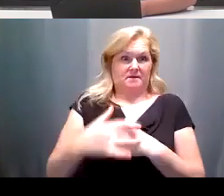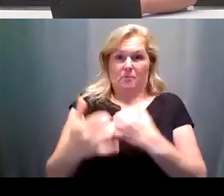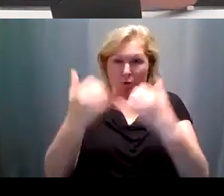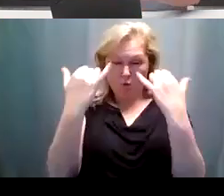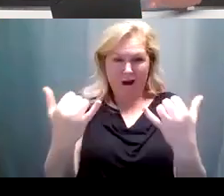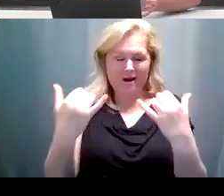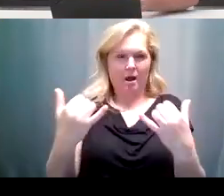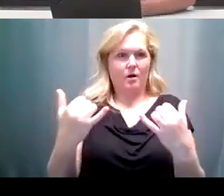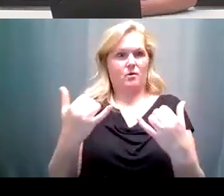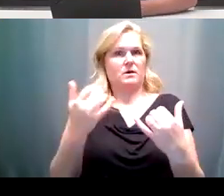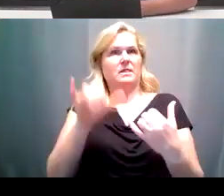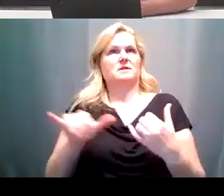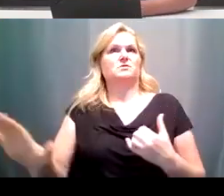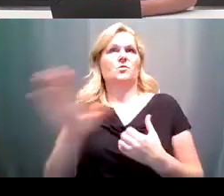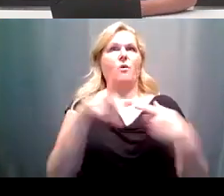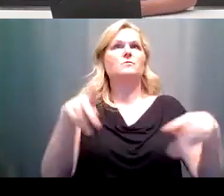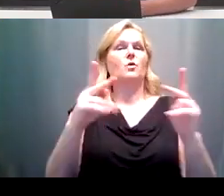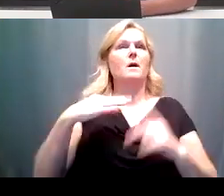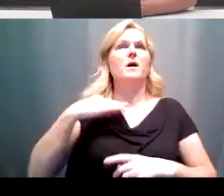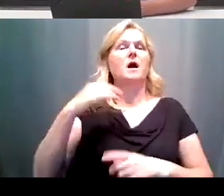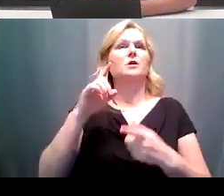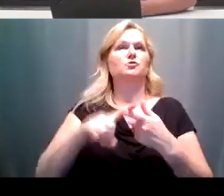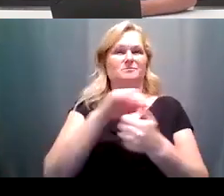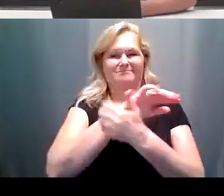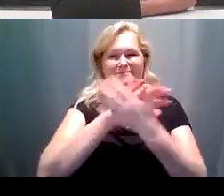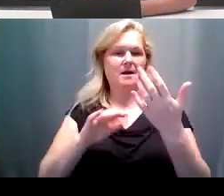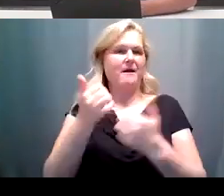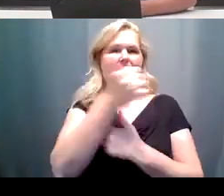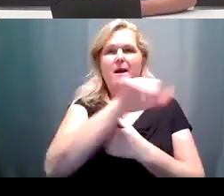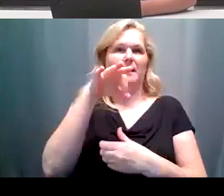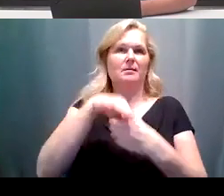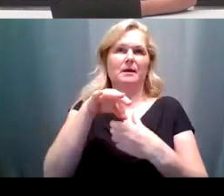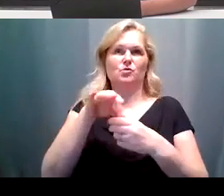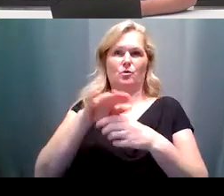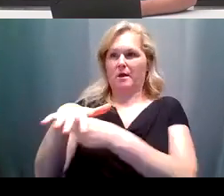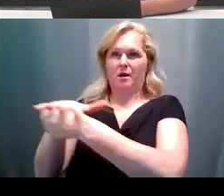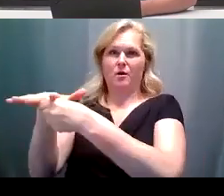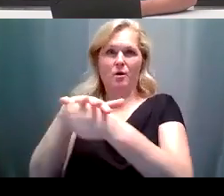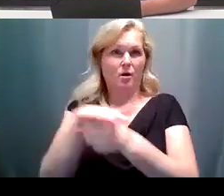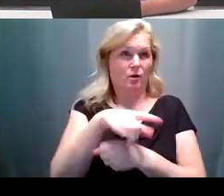You have that opportunity to apply for any electoral district where you'd like to work